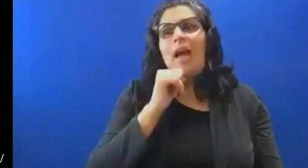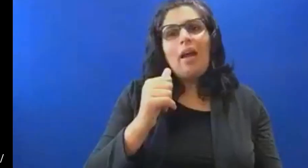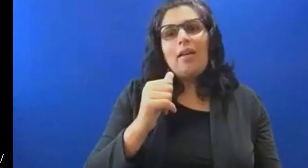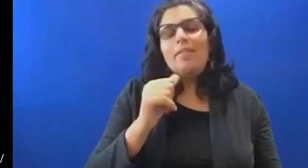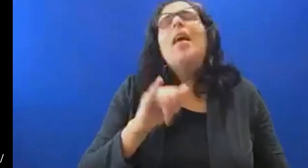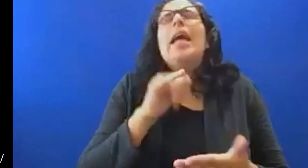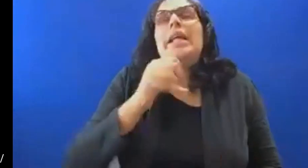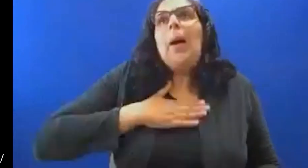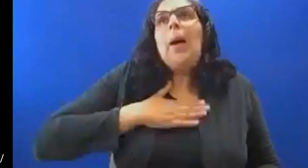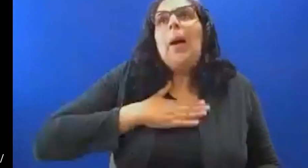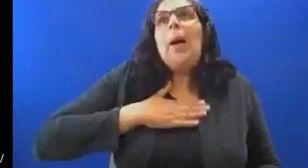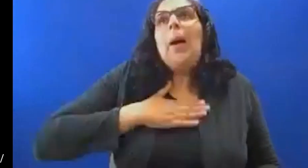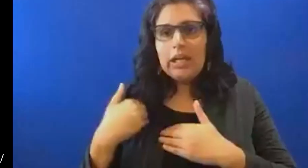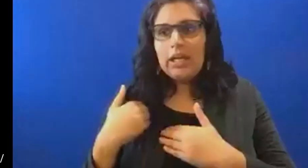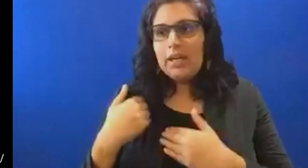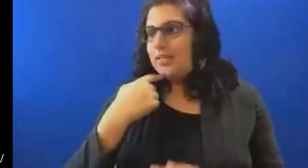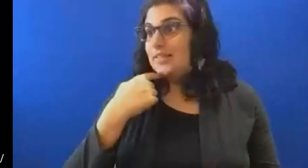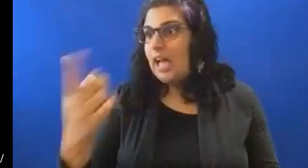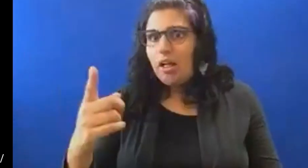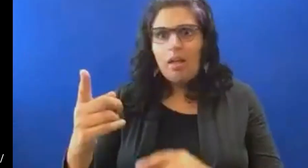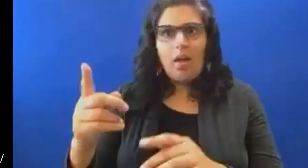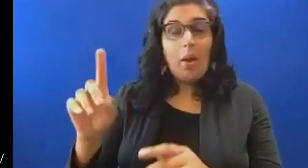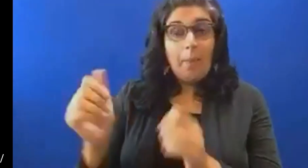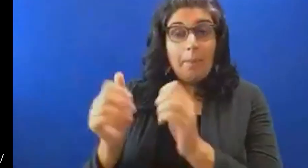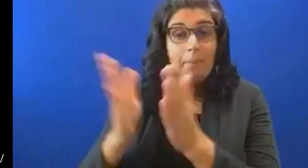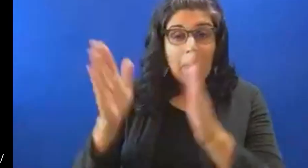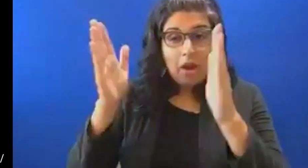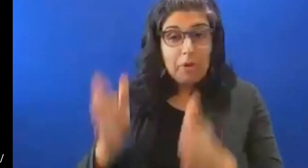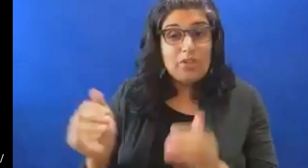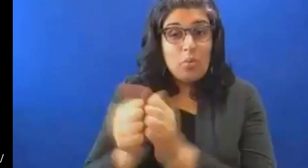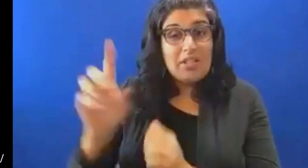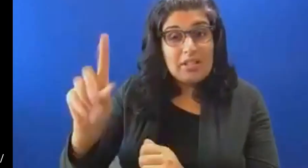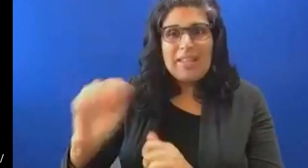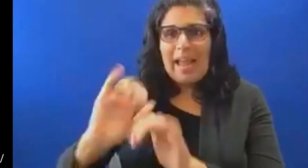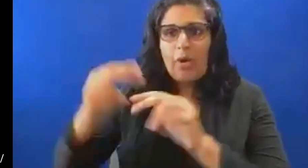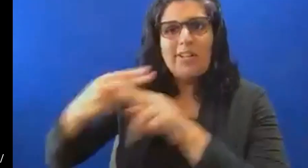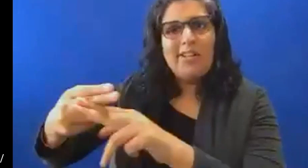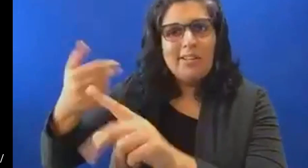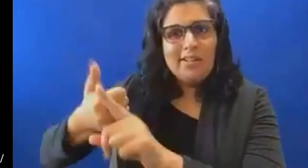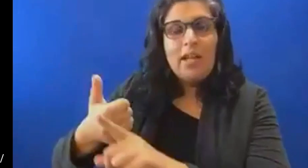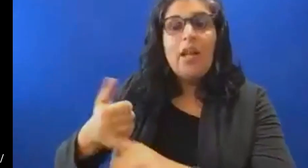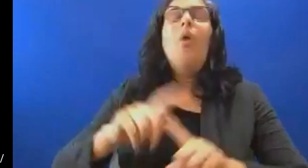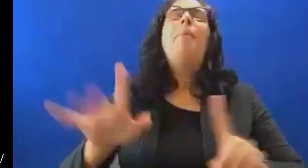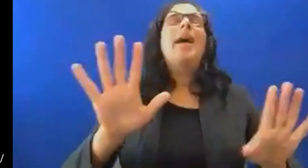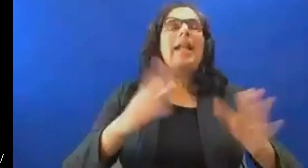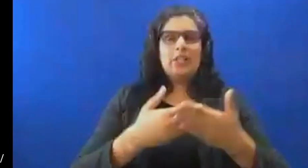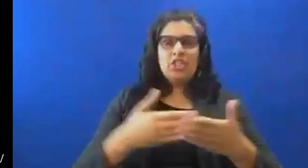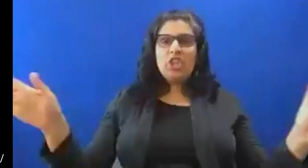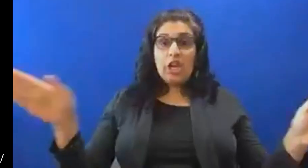But as a more general rule, let's not shy away from the word disabled. Let's use that because that's what it is.